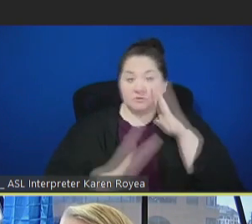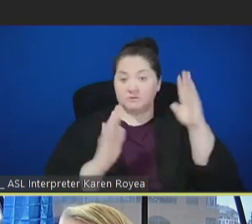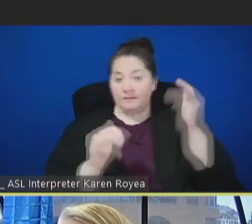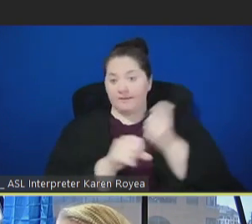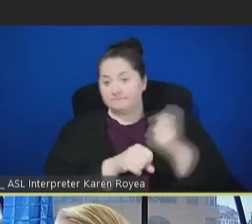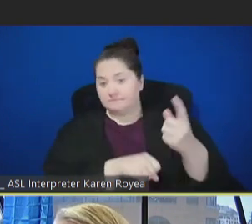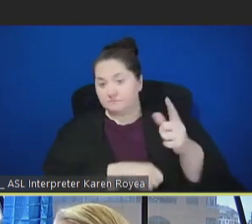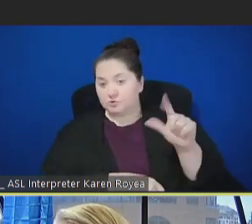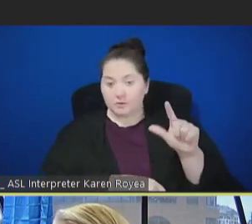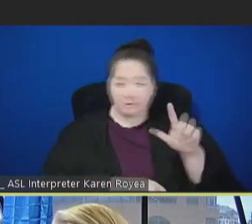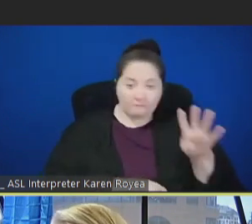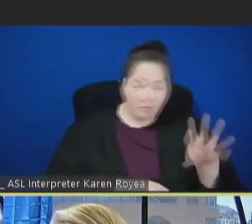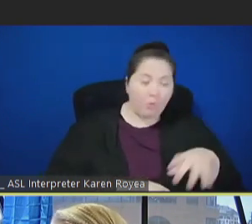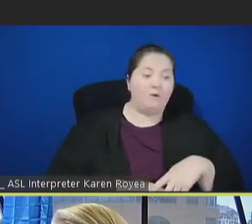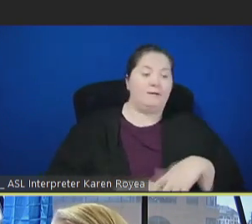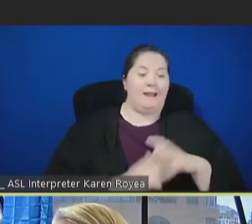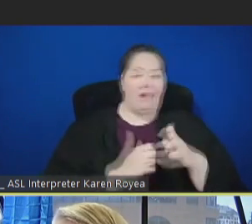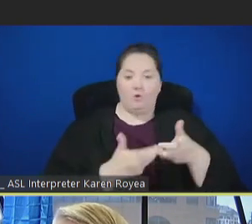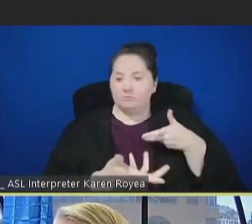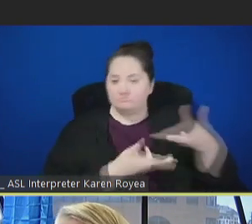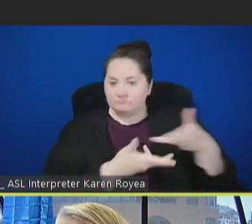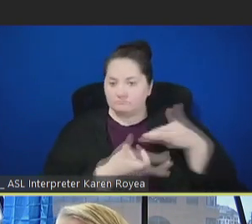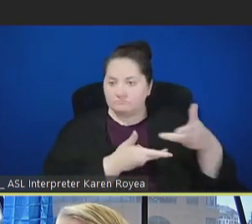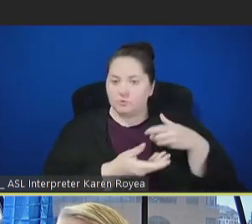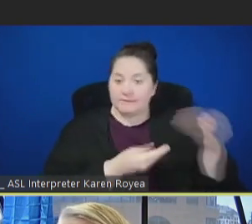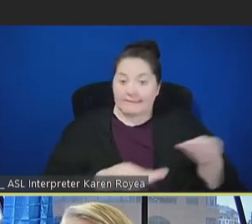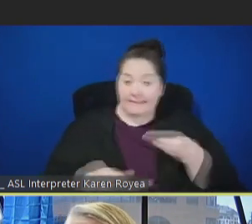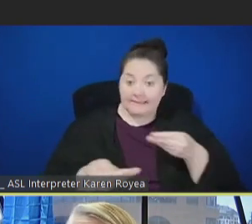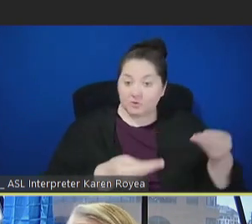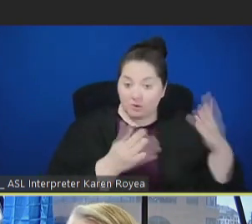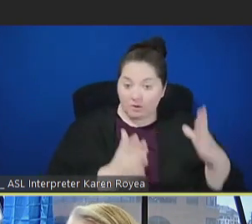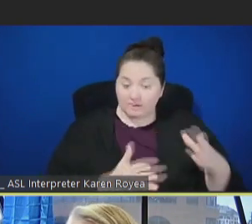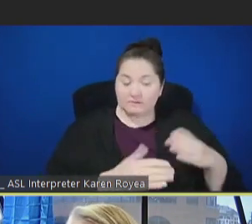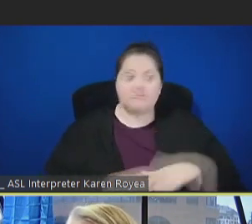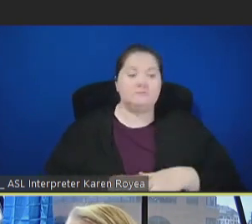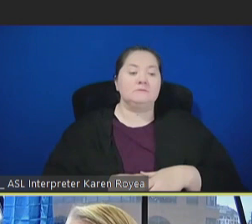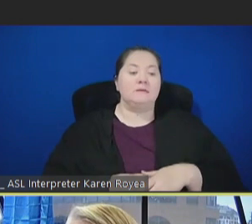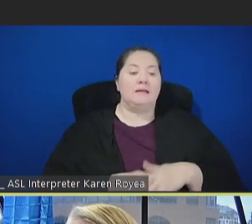how to engage state legislative liaisons, and successful ways of communicating with